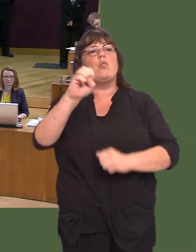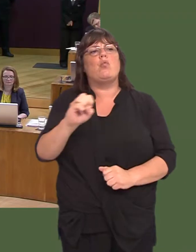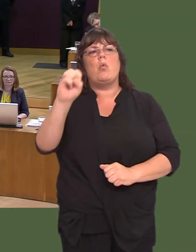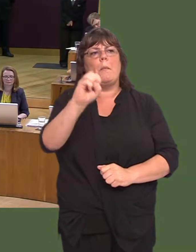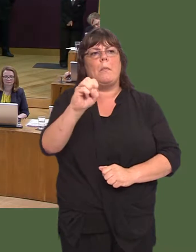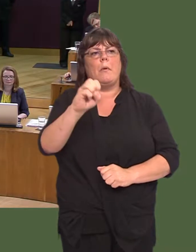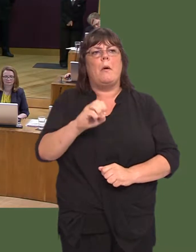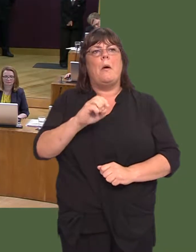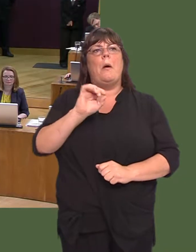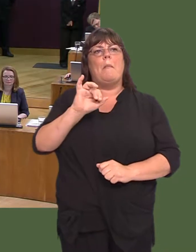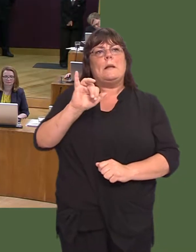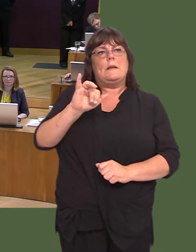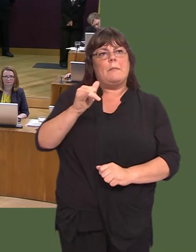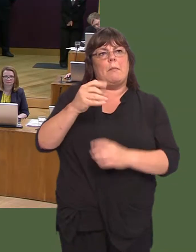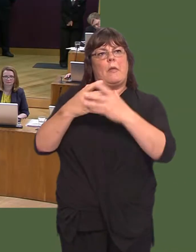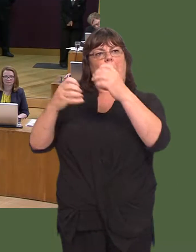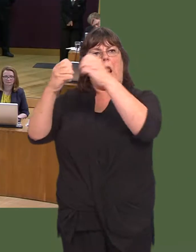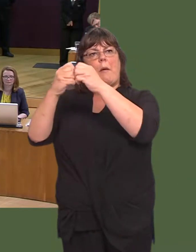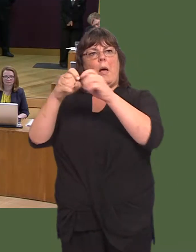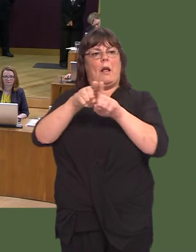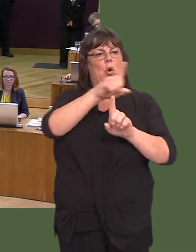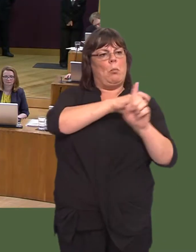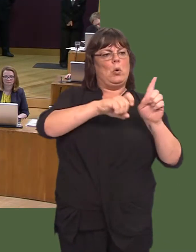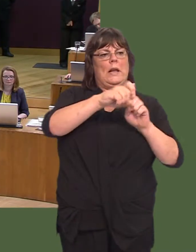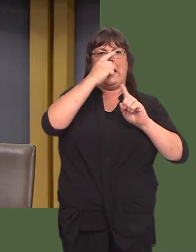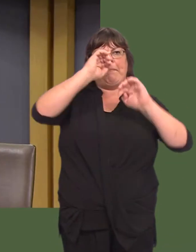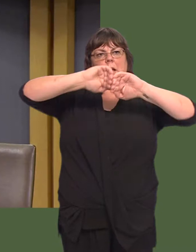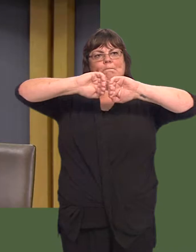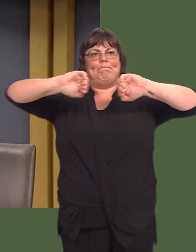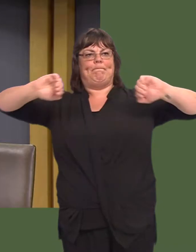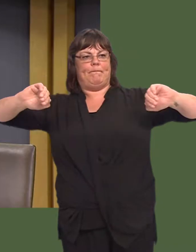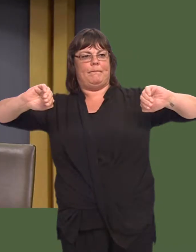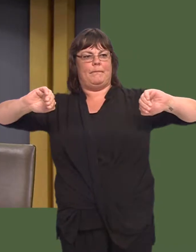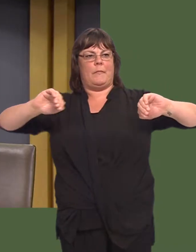Sometimes, they do become distant from their fan base, whereas, at the same time, they